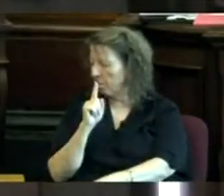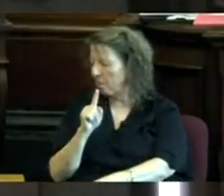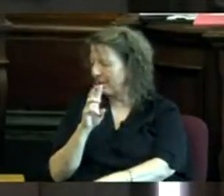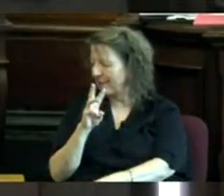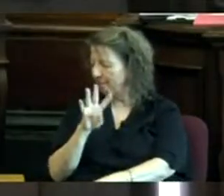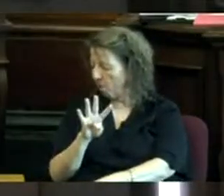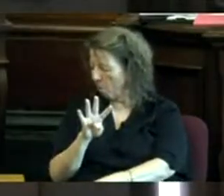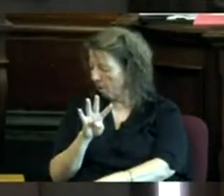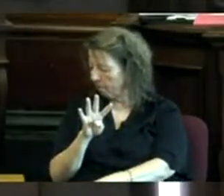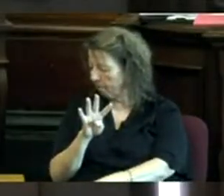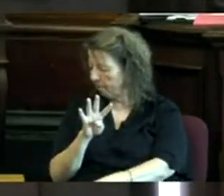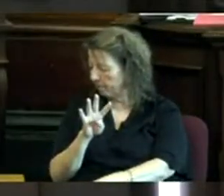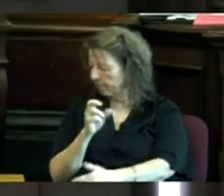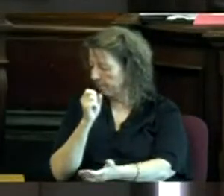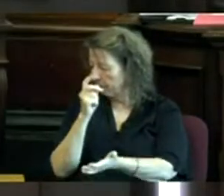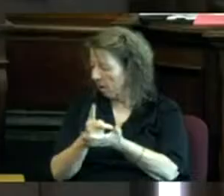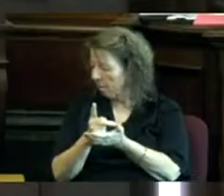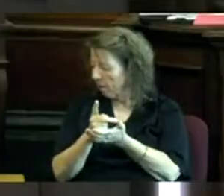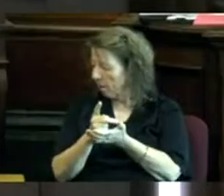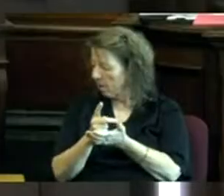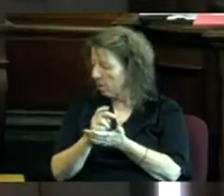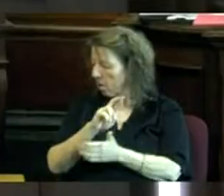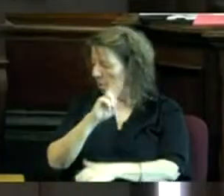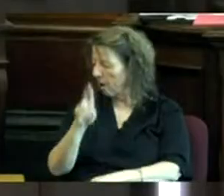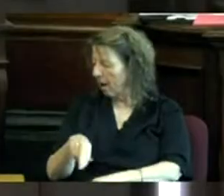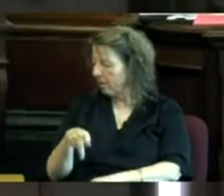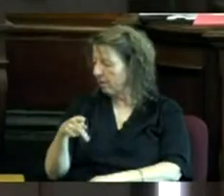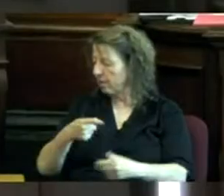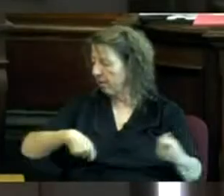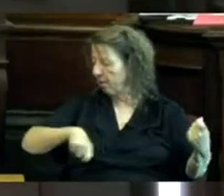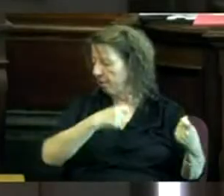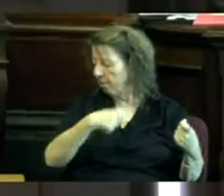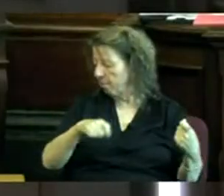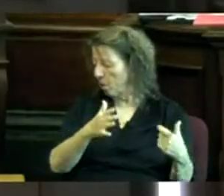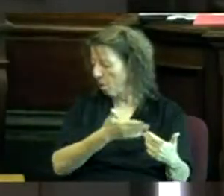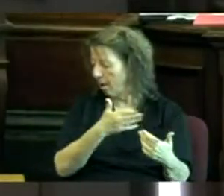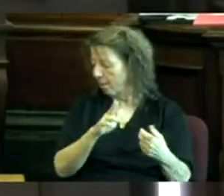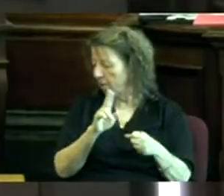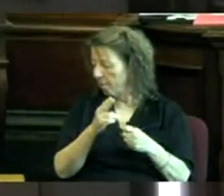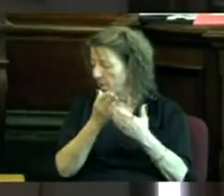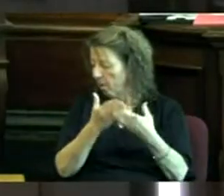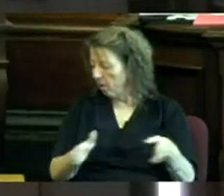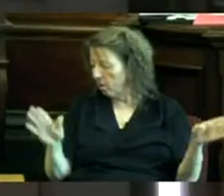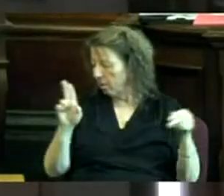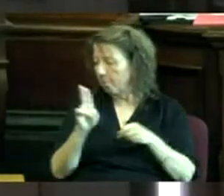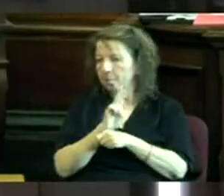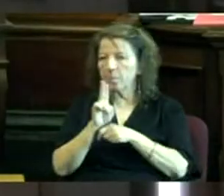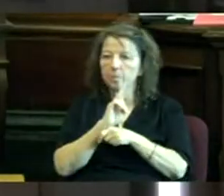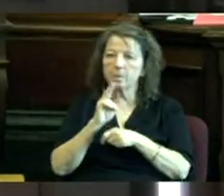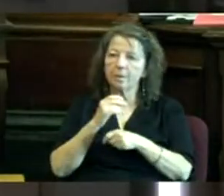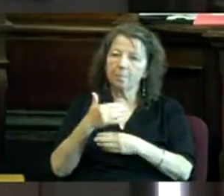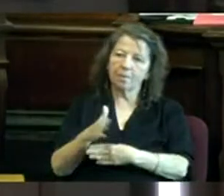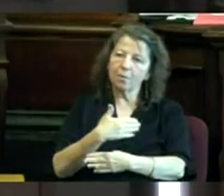Any opposed? Abstain. Any abstentions. Thank you. Motion carries. Number 164, authorizing